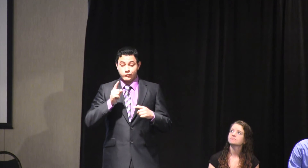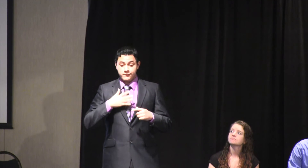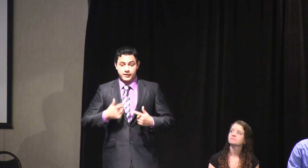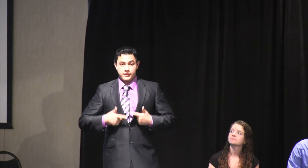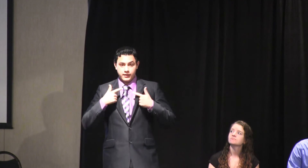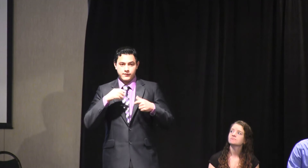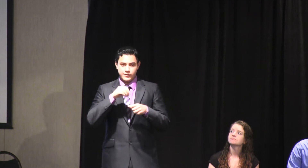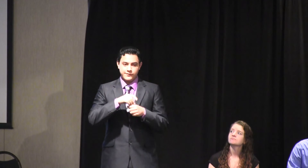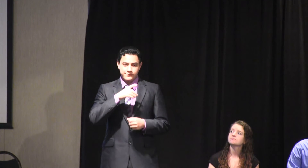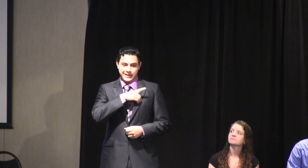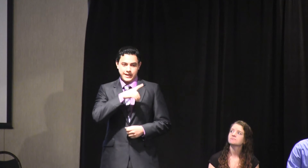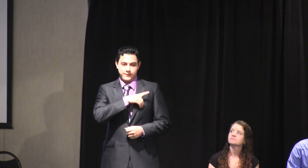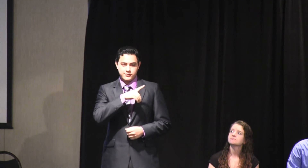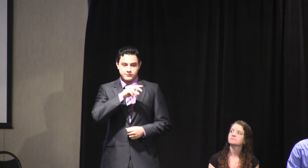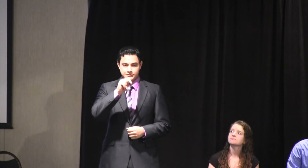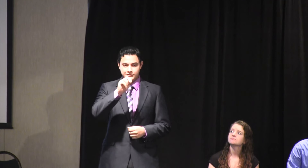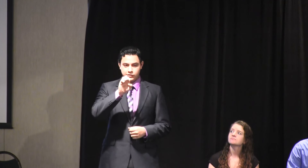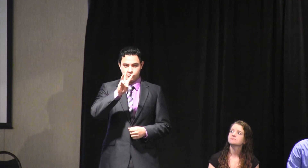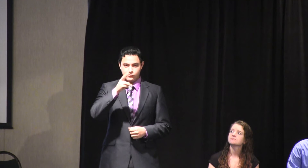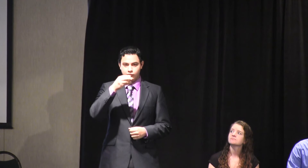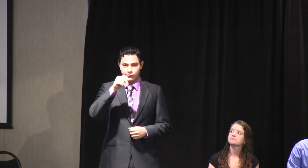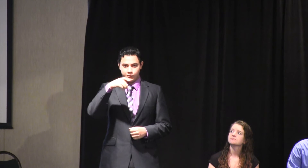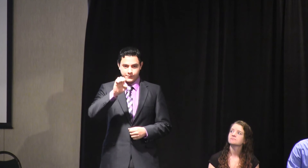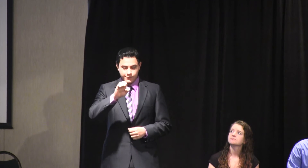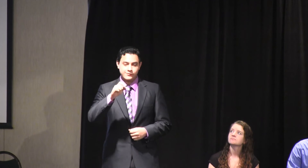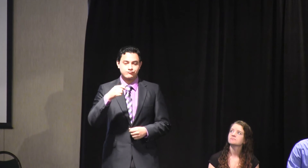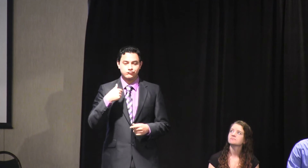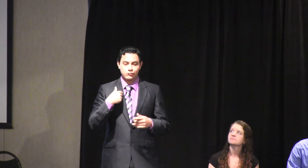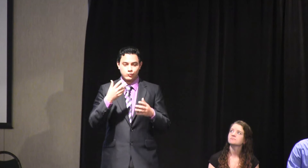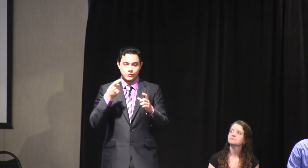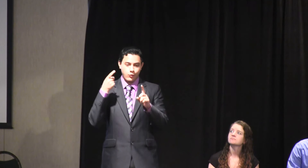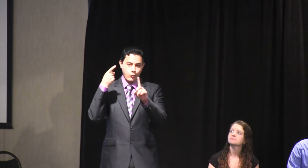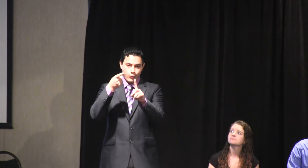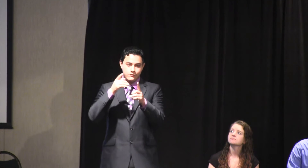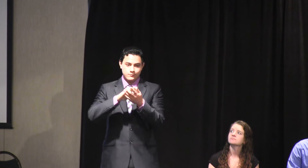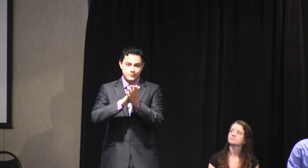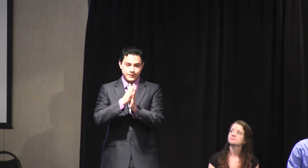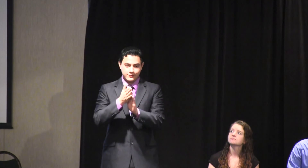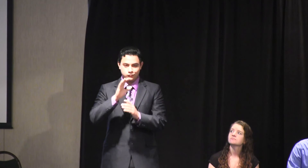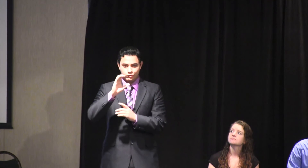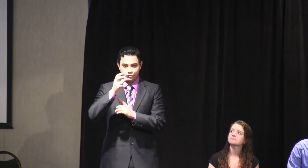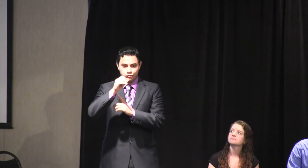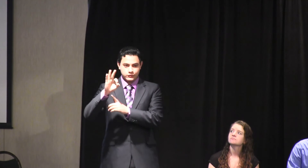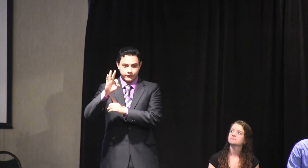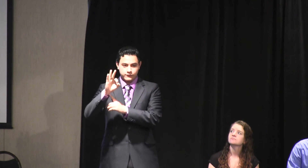I currently live in Minneapolis in the New Hope area.